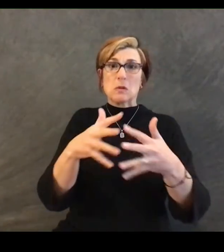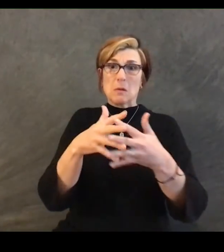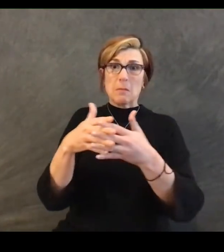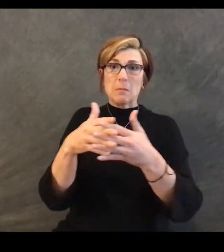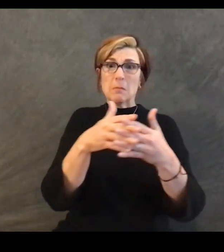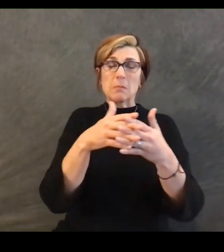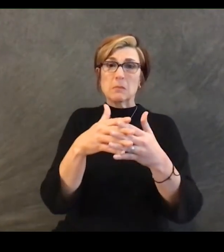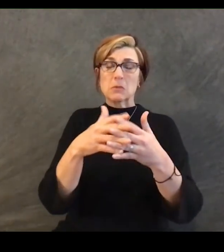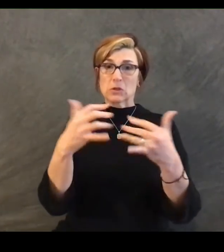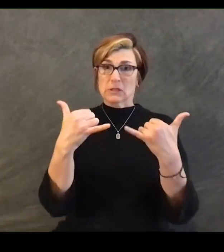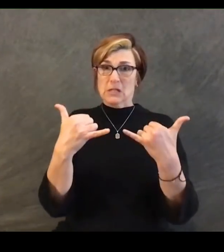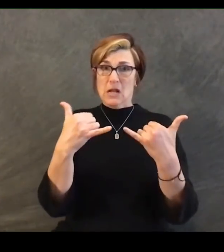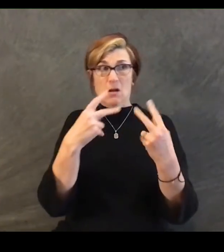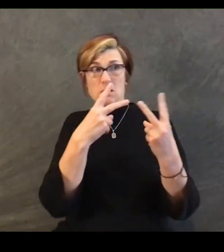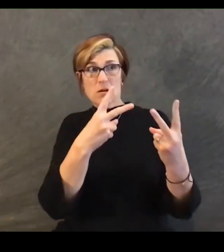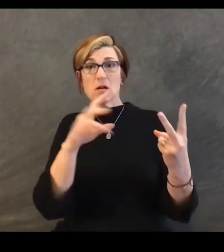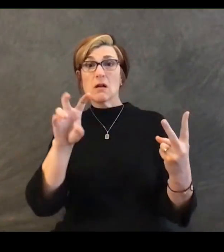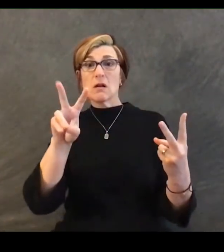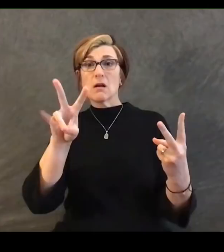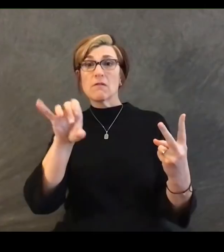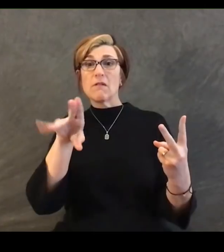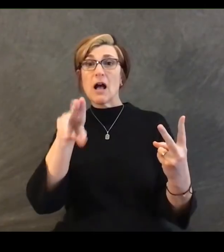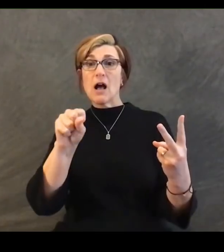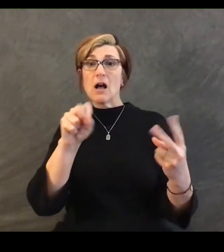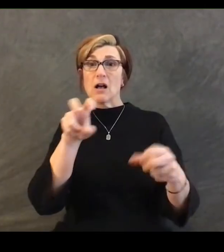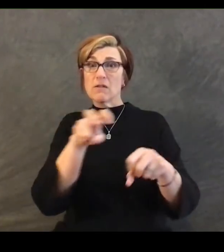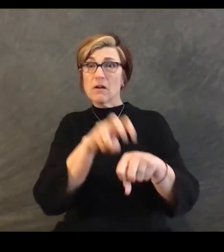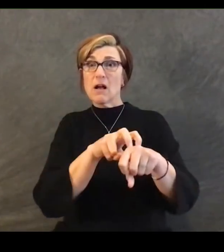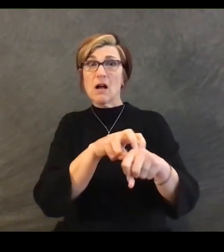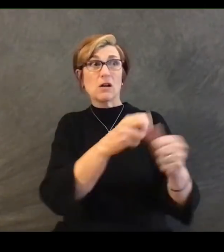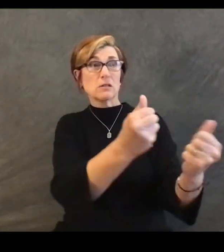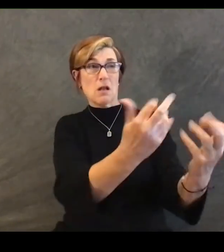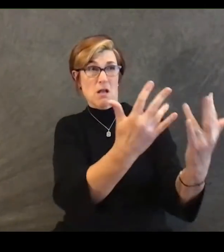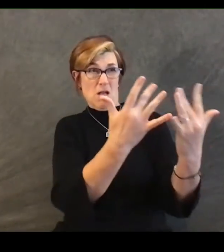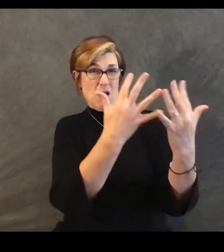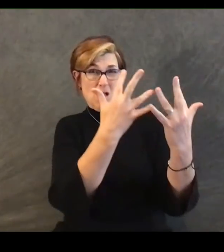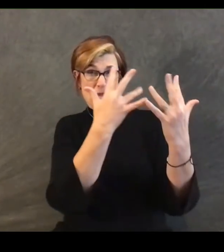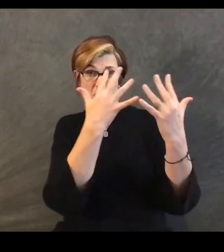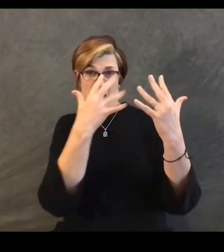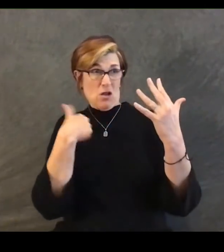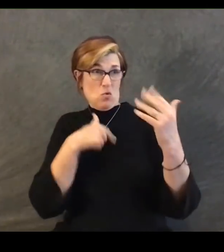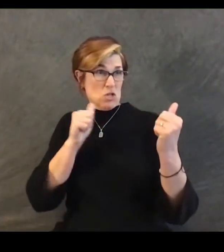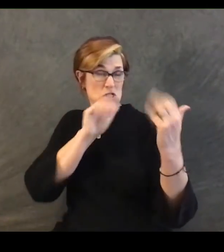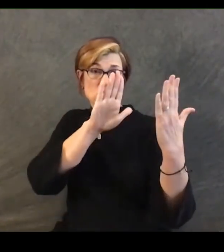fight will require the full absolute measure of our collective strength love